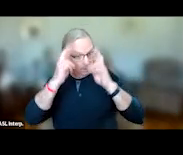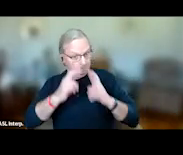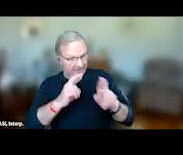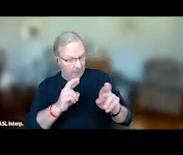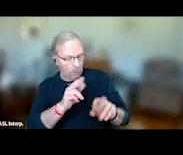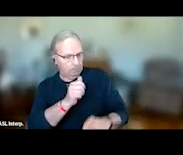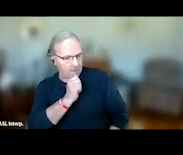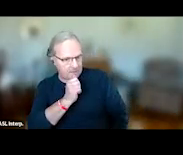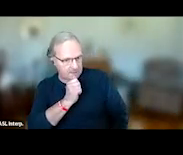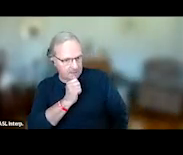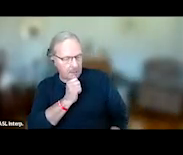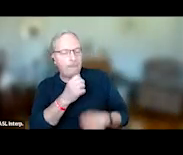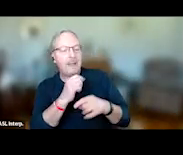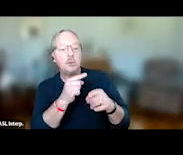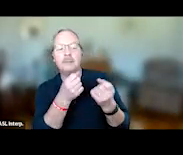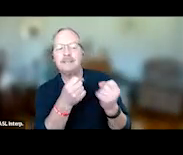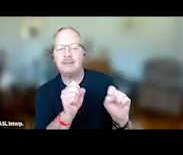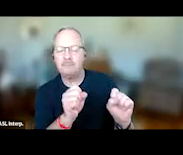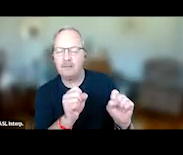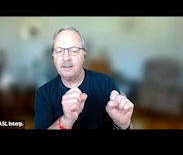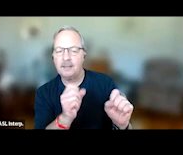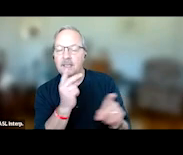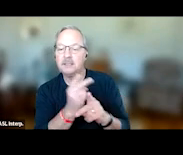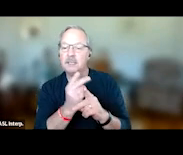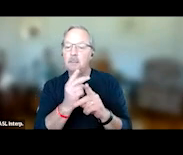ensuring safety, so that keeping doors unlocked if possible.